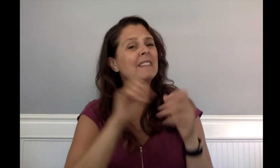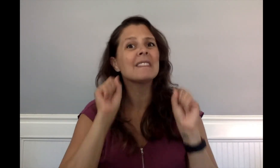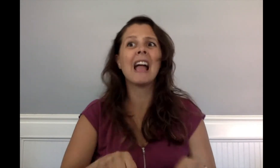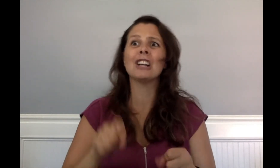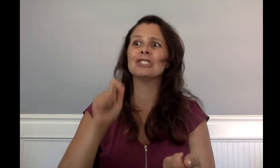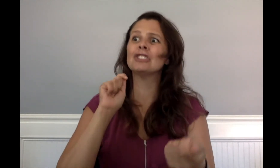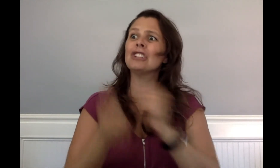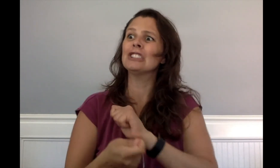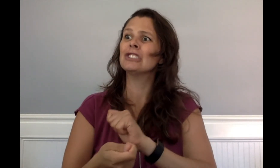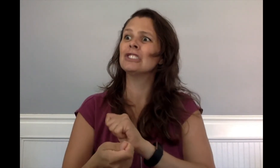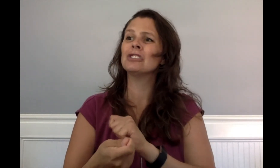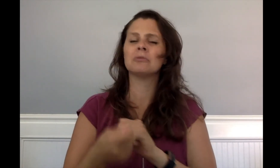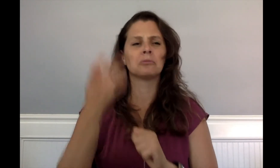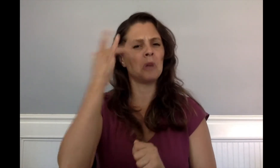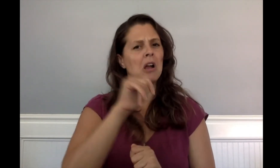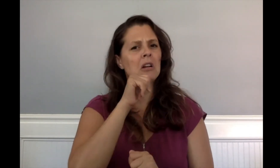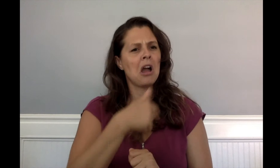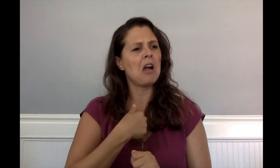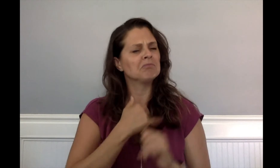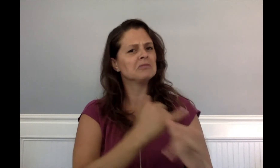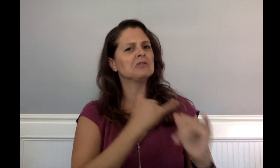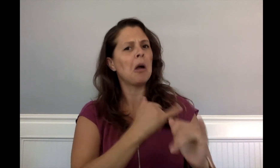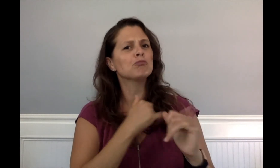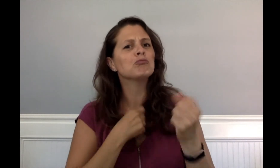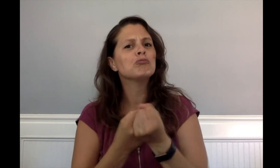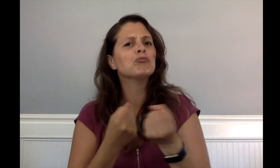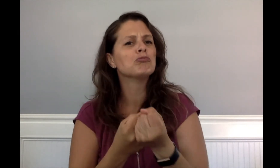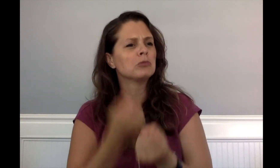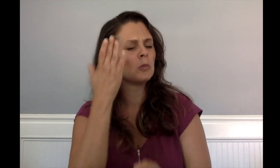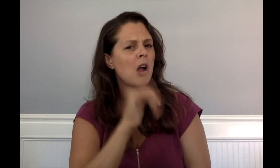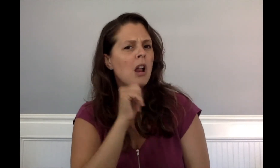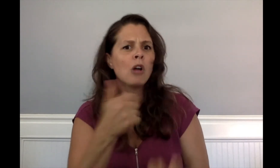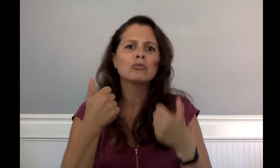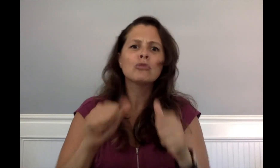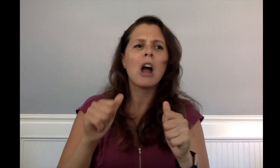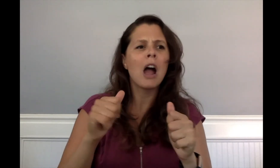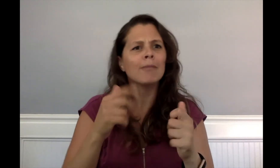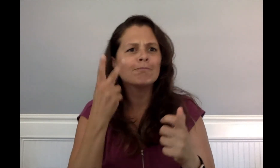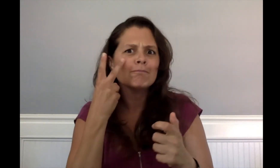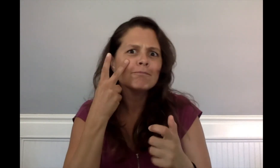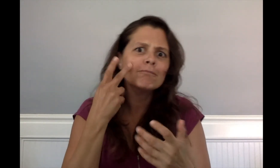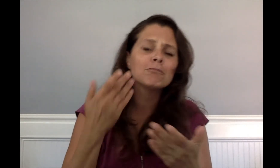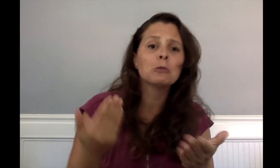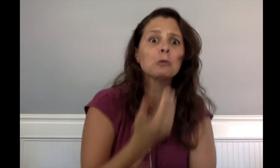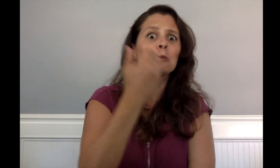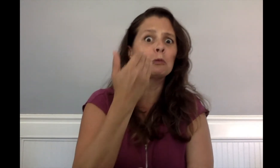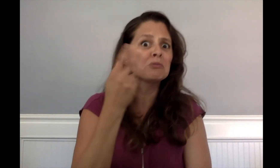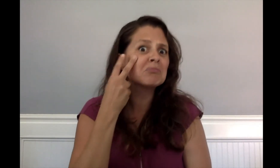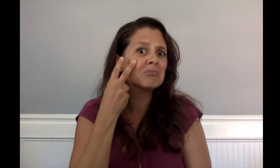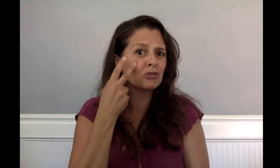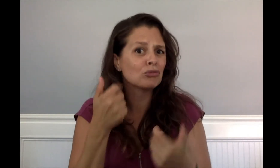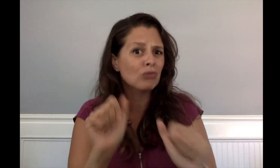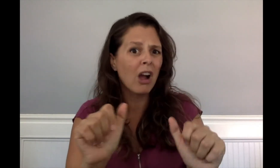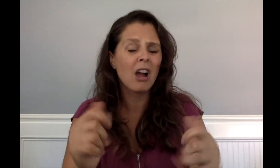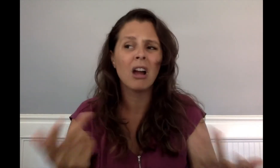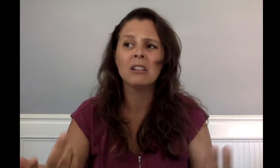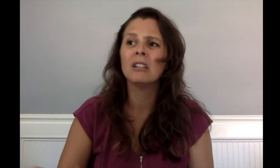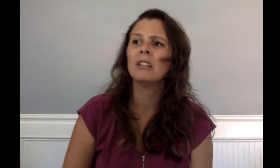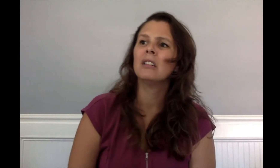can believe in people changing, why can't I believe, too?"